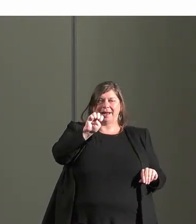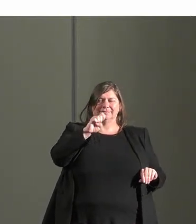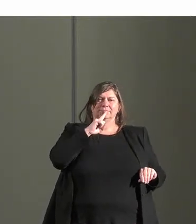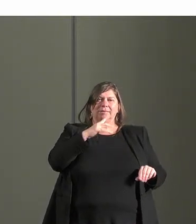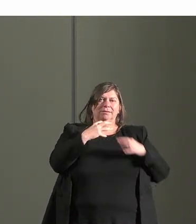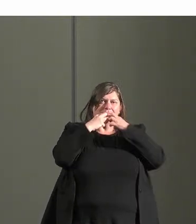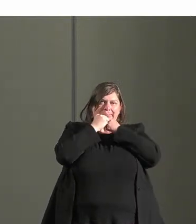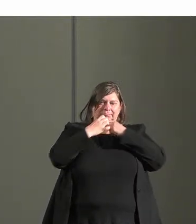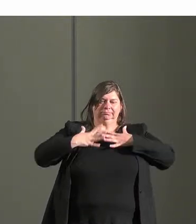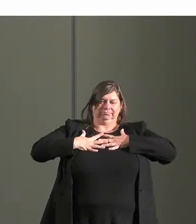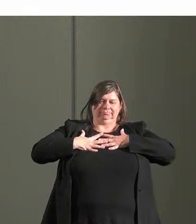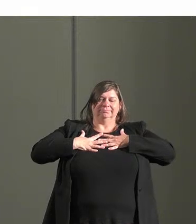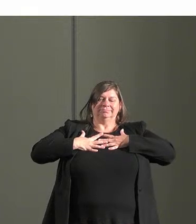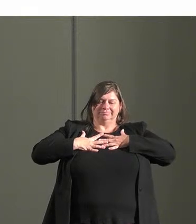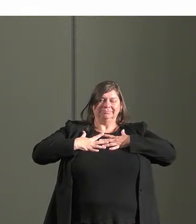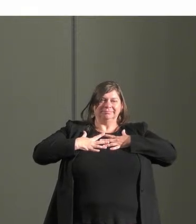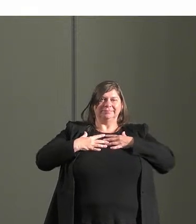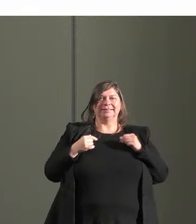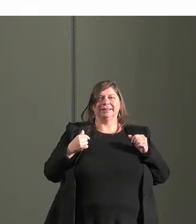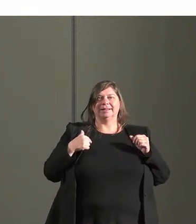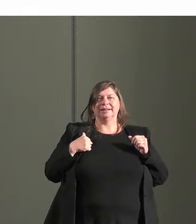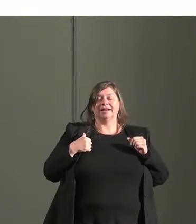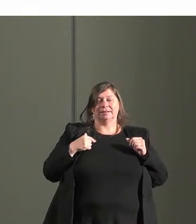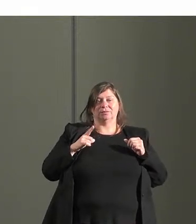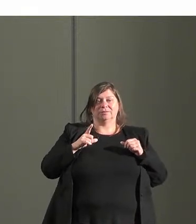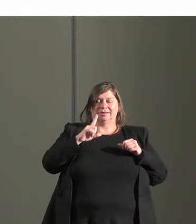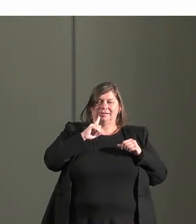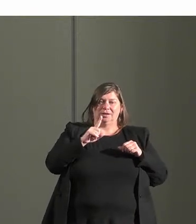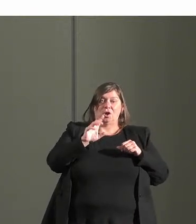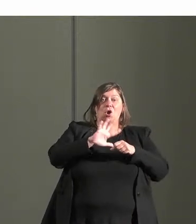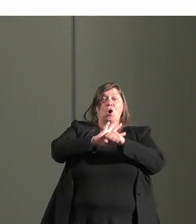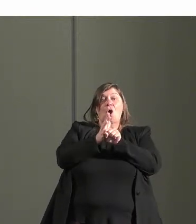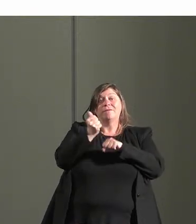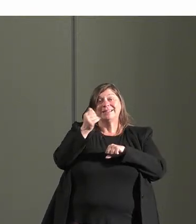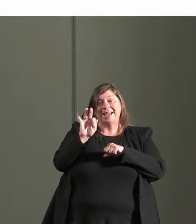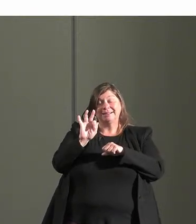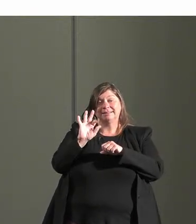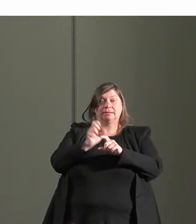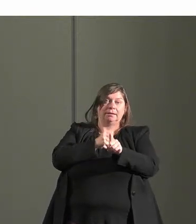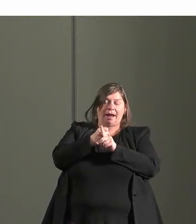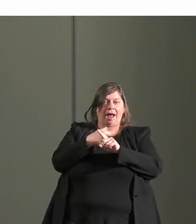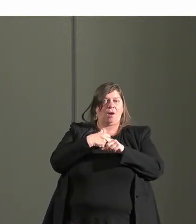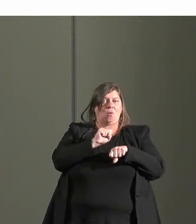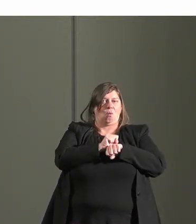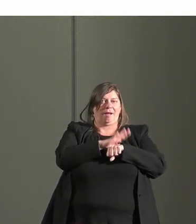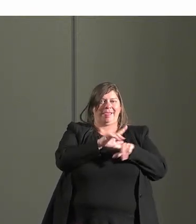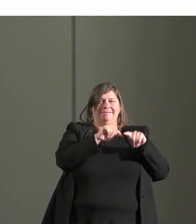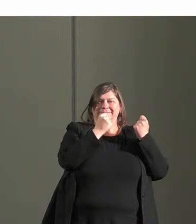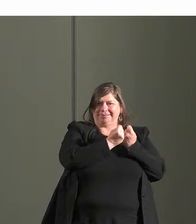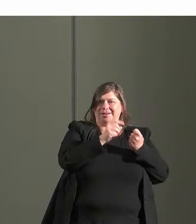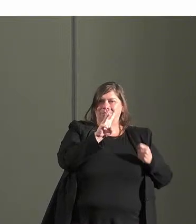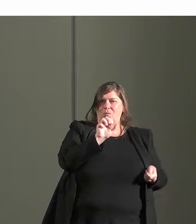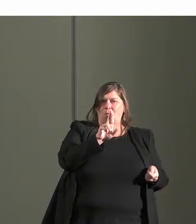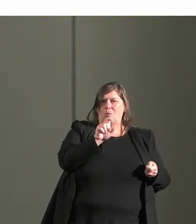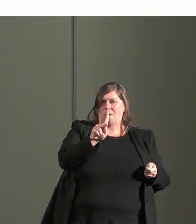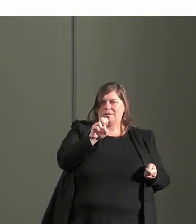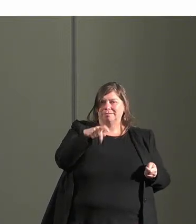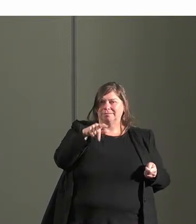Android and Google research I was in work space. This is dear to my heart. I was on work space when COVID-19 hit